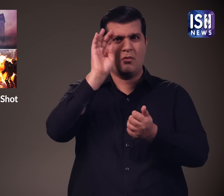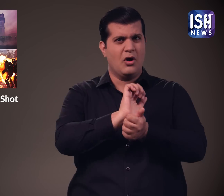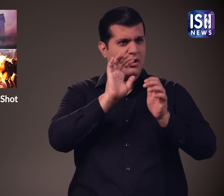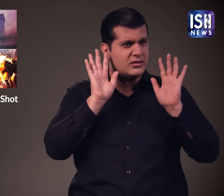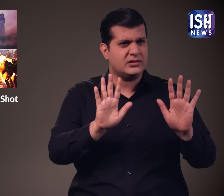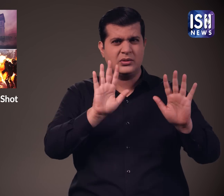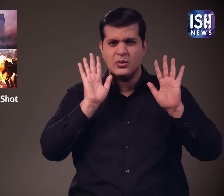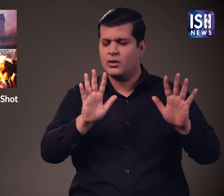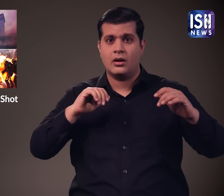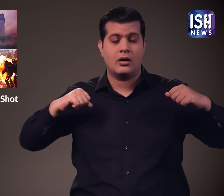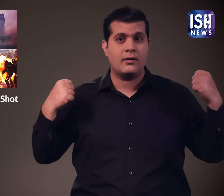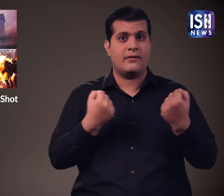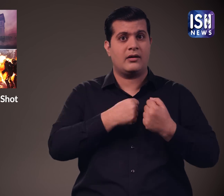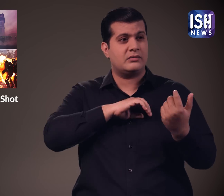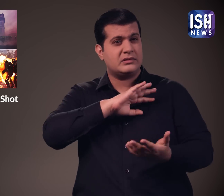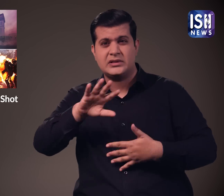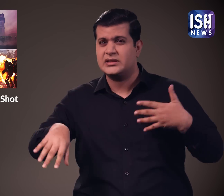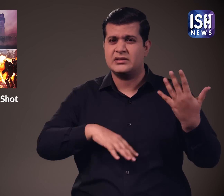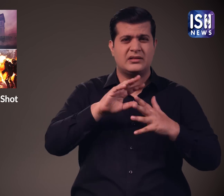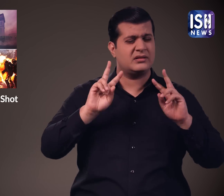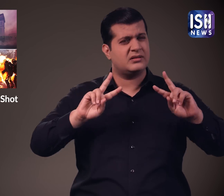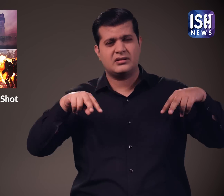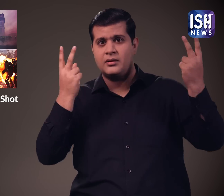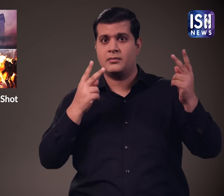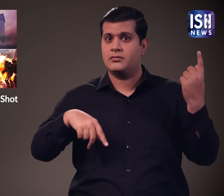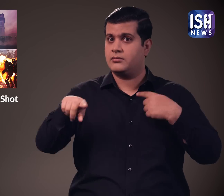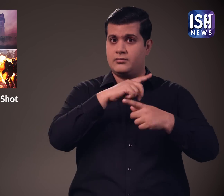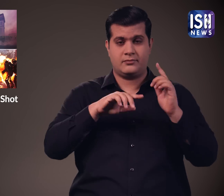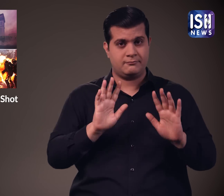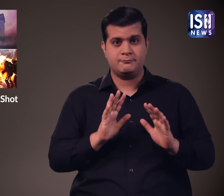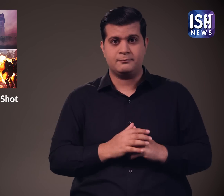The police were trying to restrain the violent protestors.